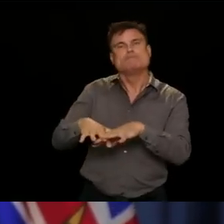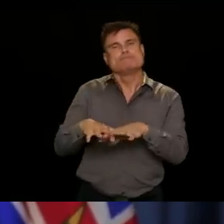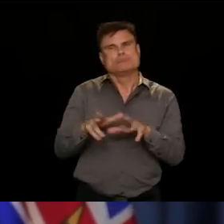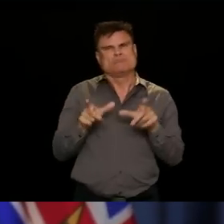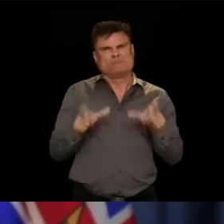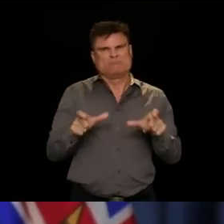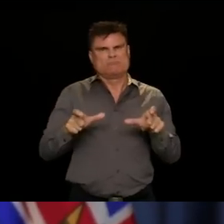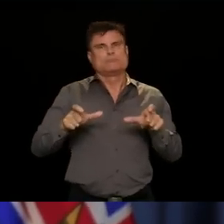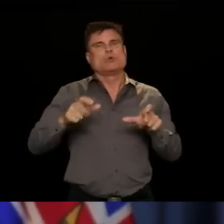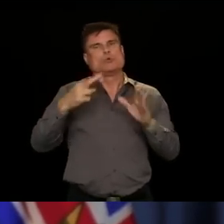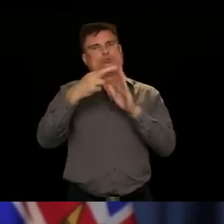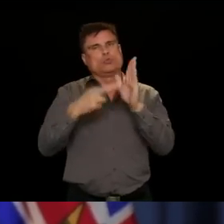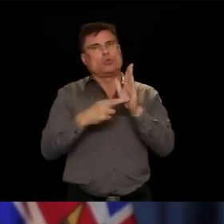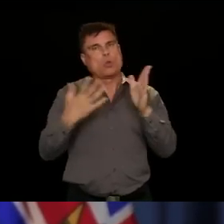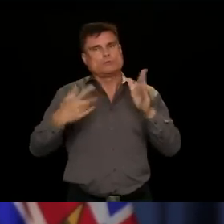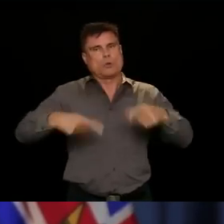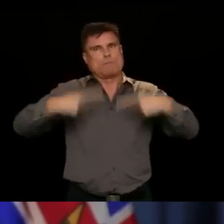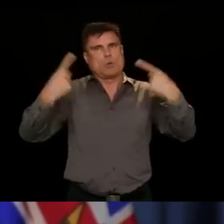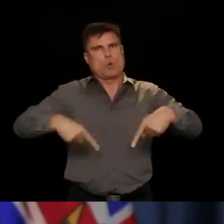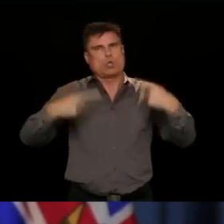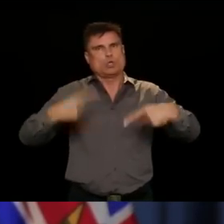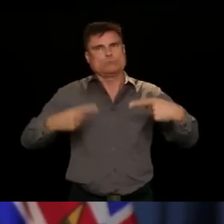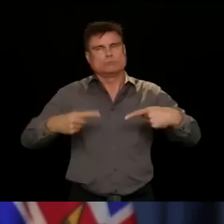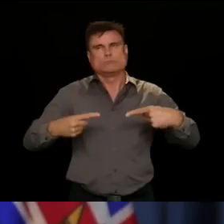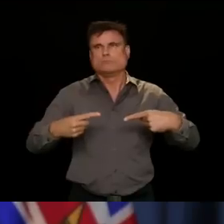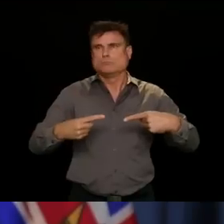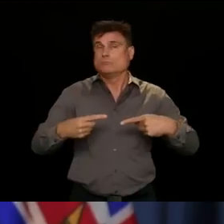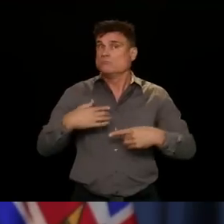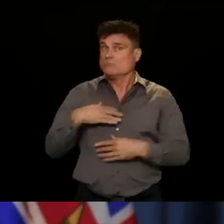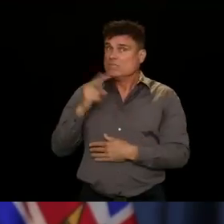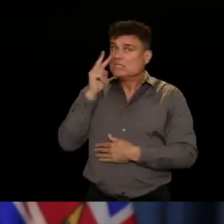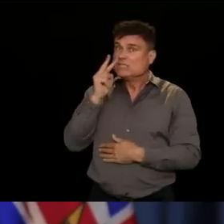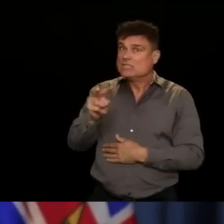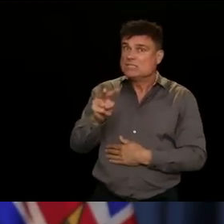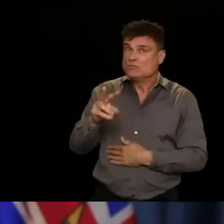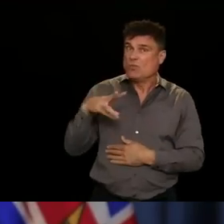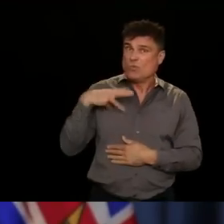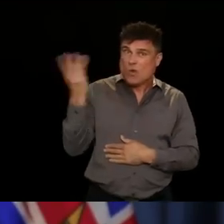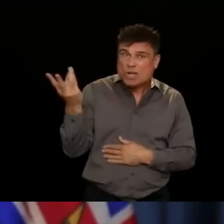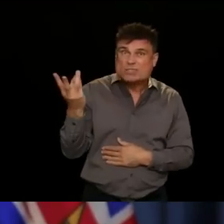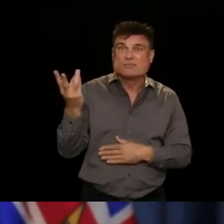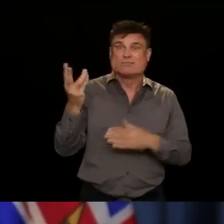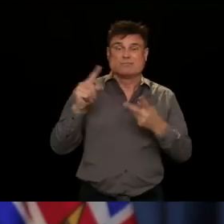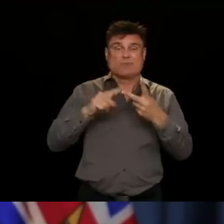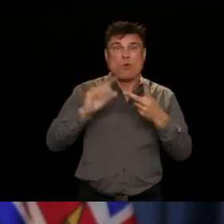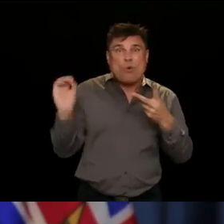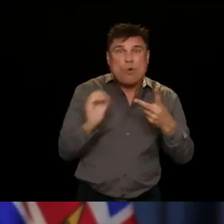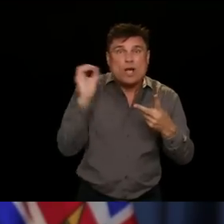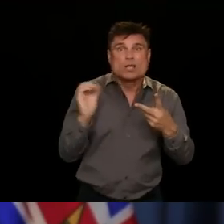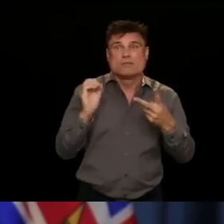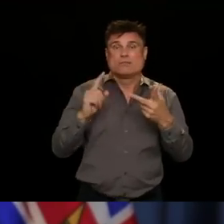back and forth It is clearly the right decision right now.